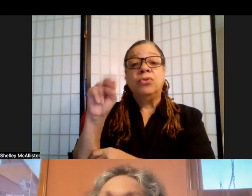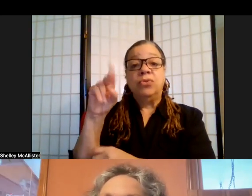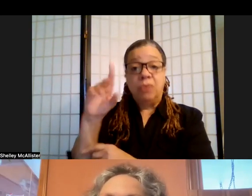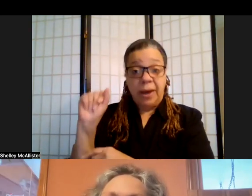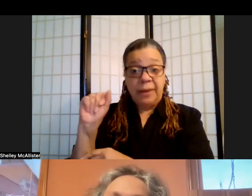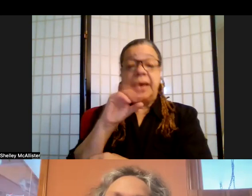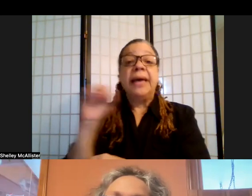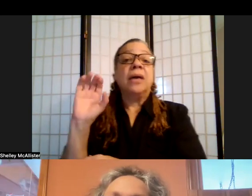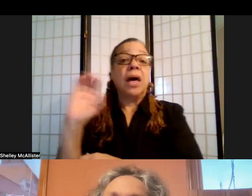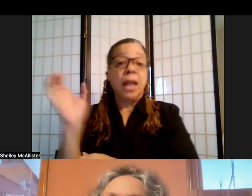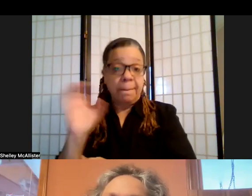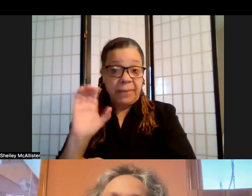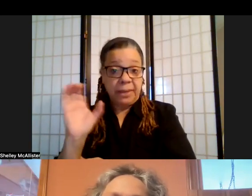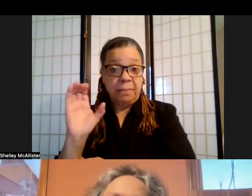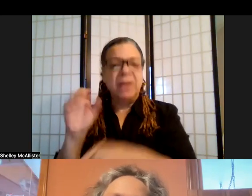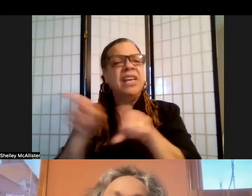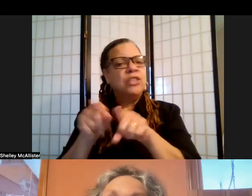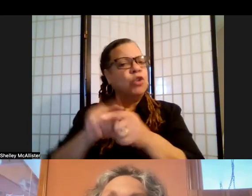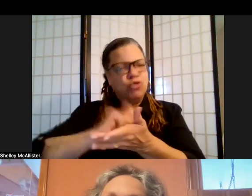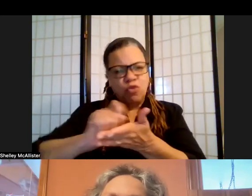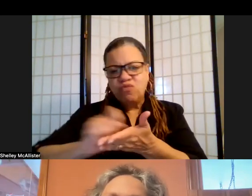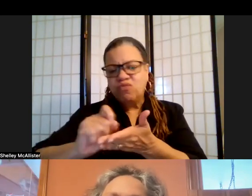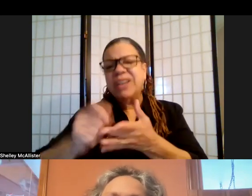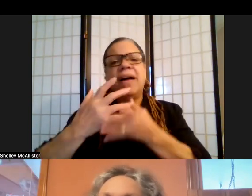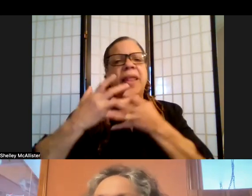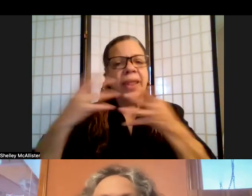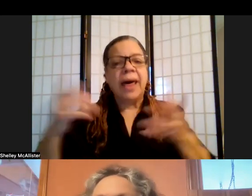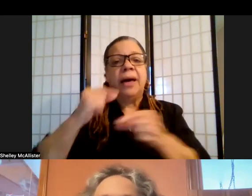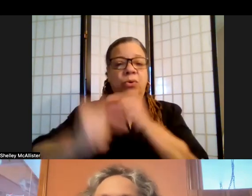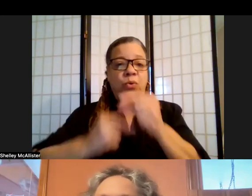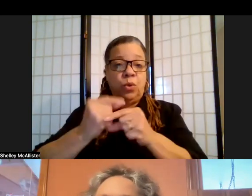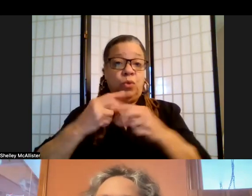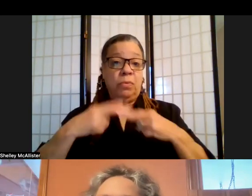extensively on innovation, refugees and global health in newspapers around the world.